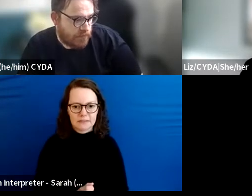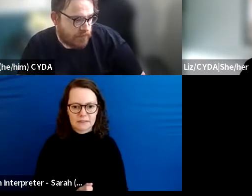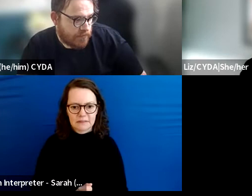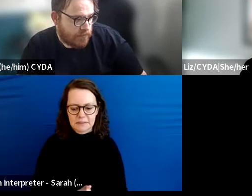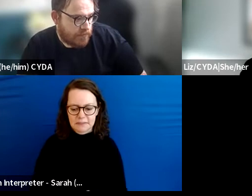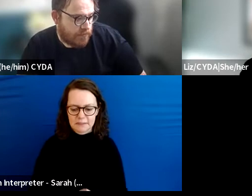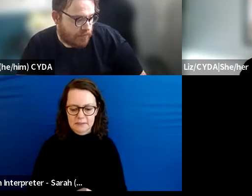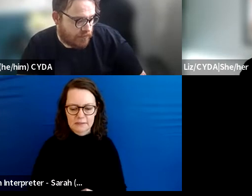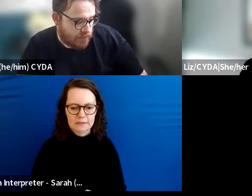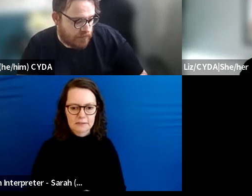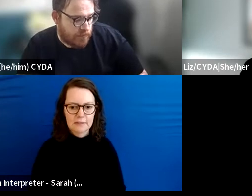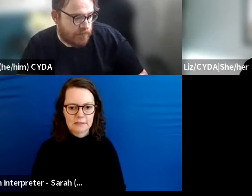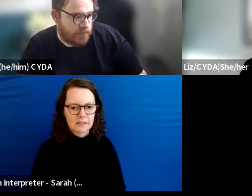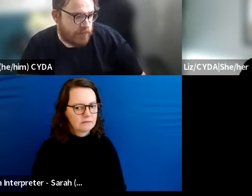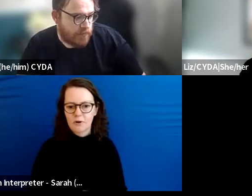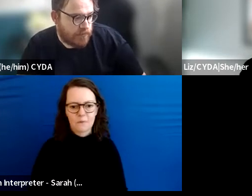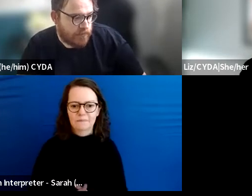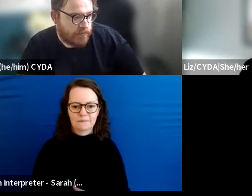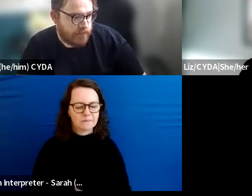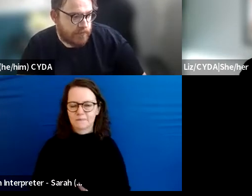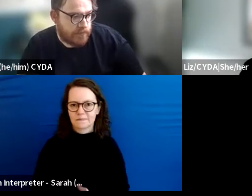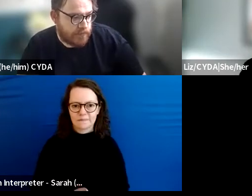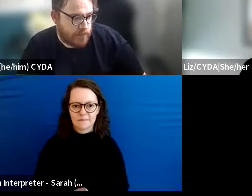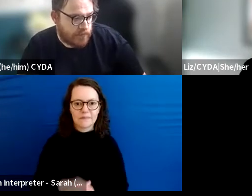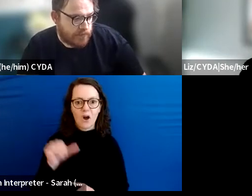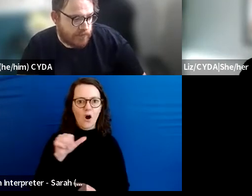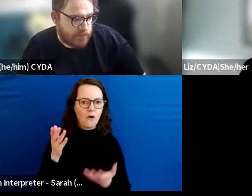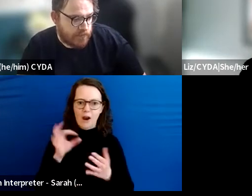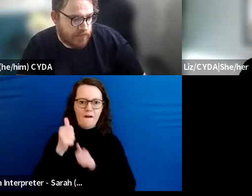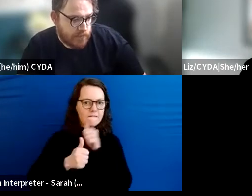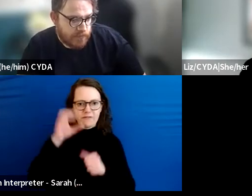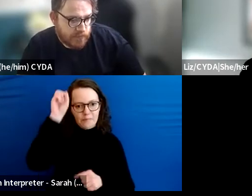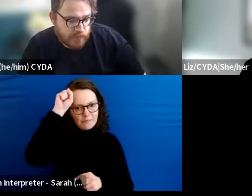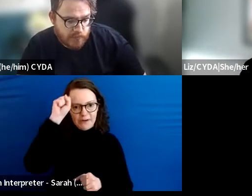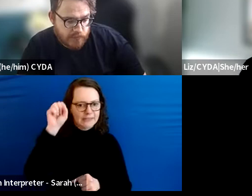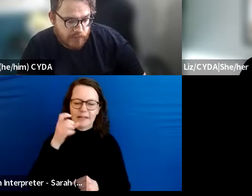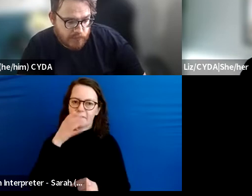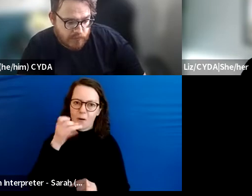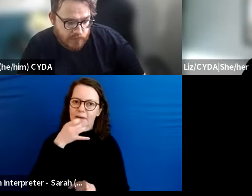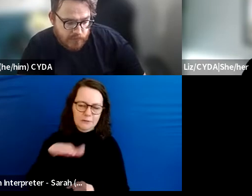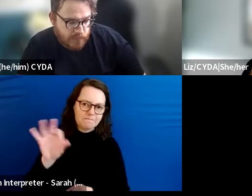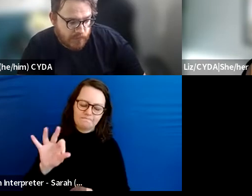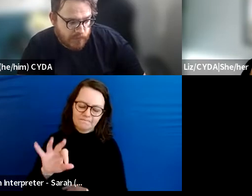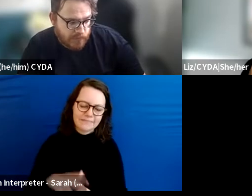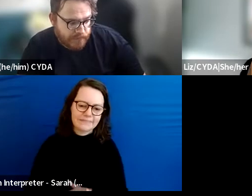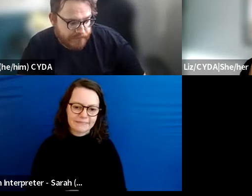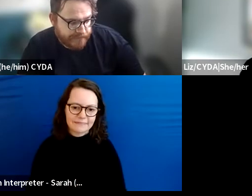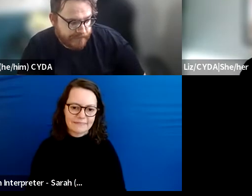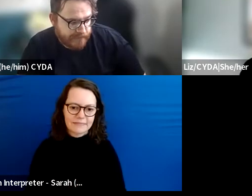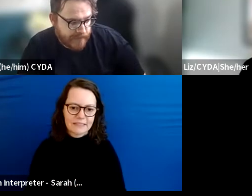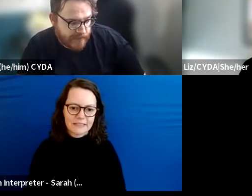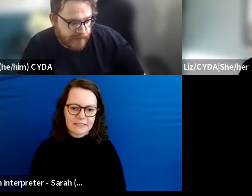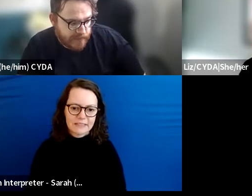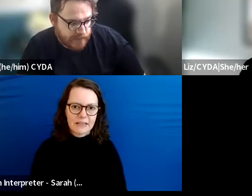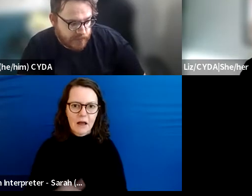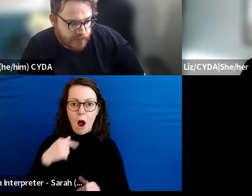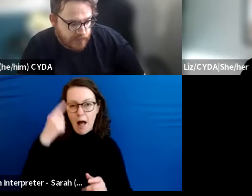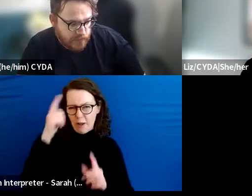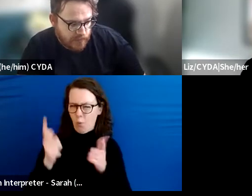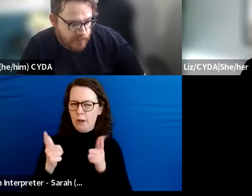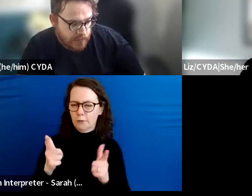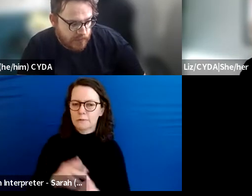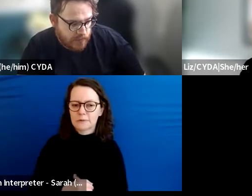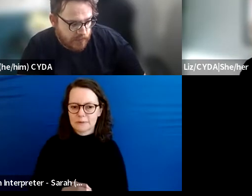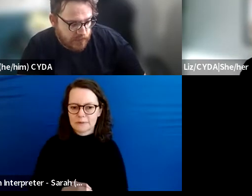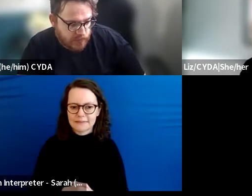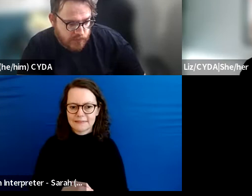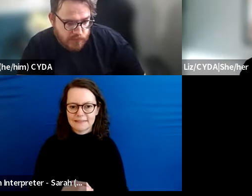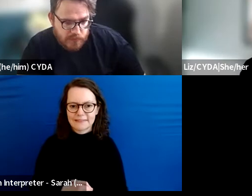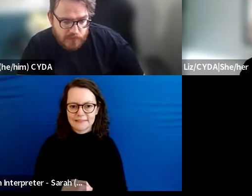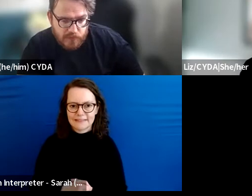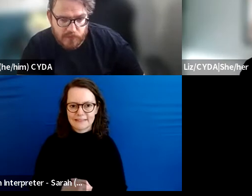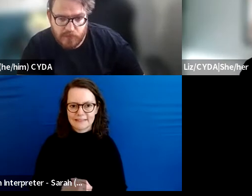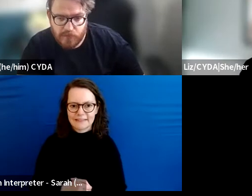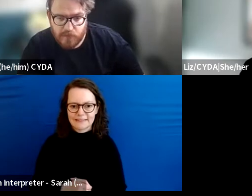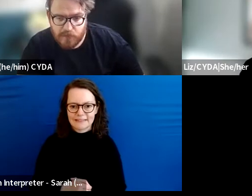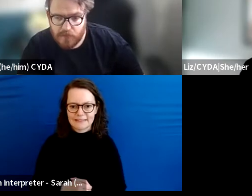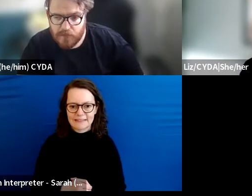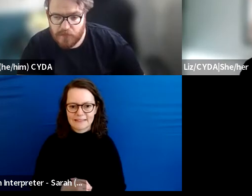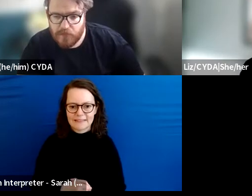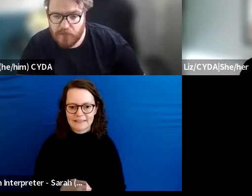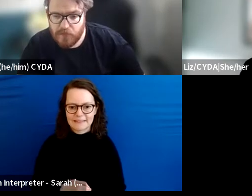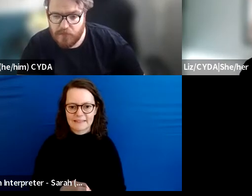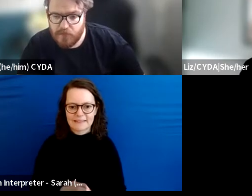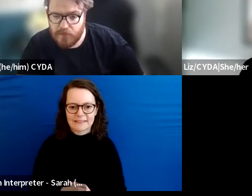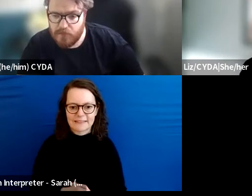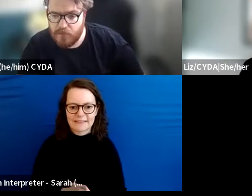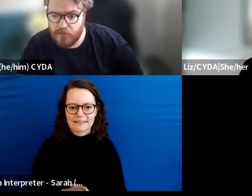What's your favorite thing when you were little. No. Okay. We don't have a memory from when she was little, but probably would have had to do with the Wiggles.